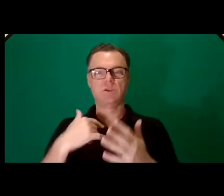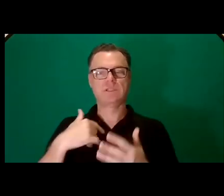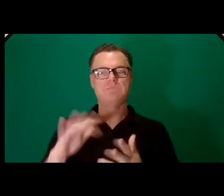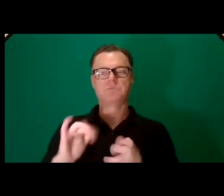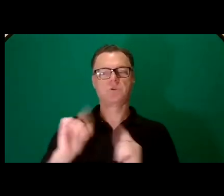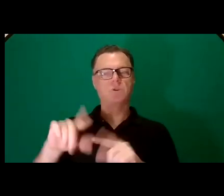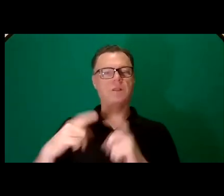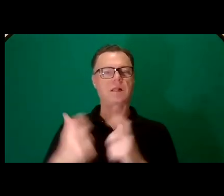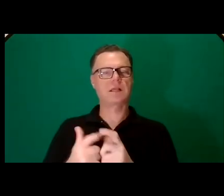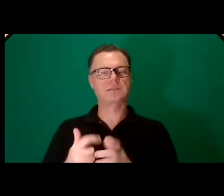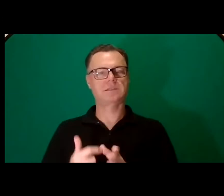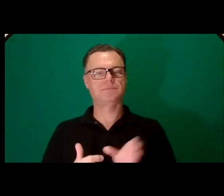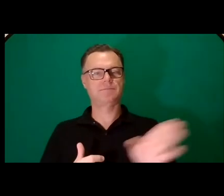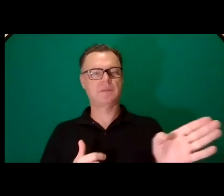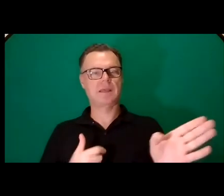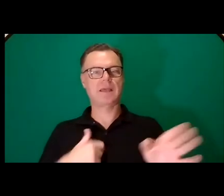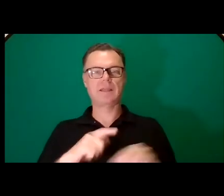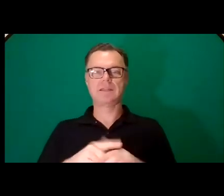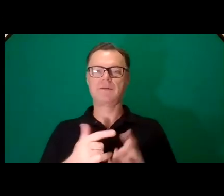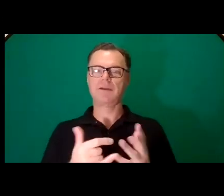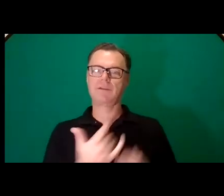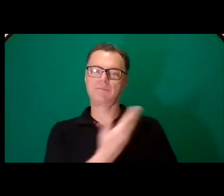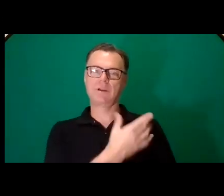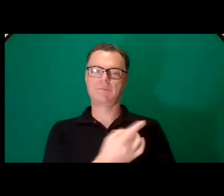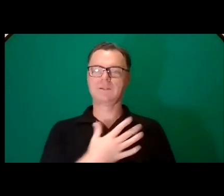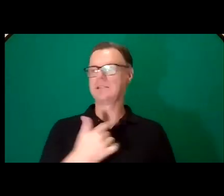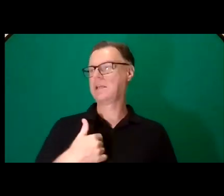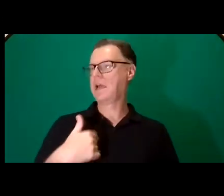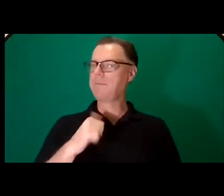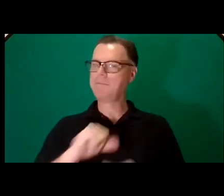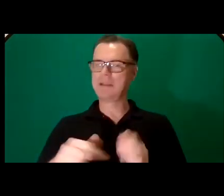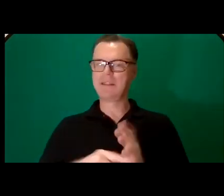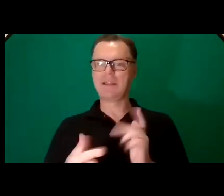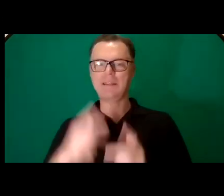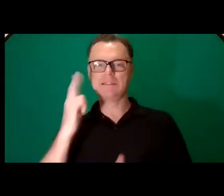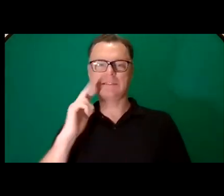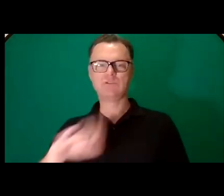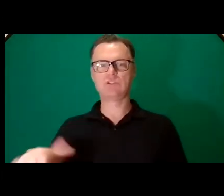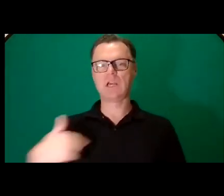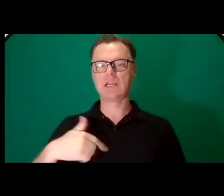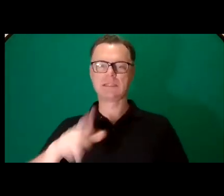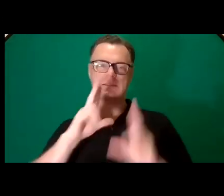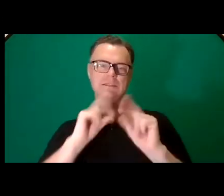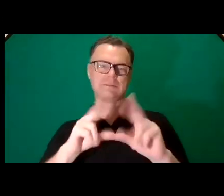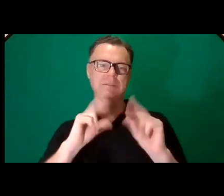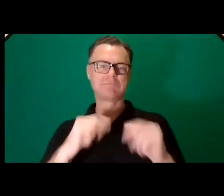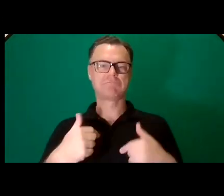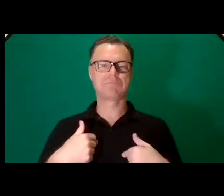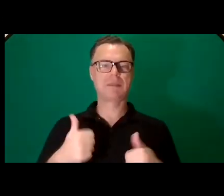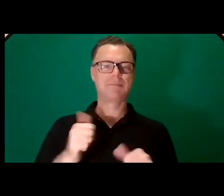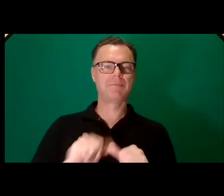and at that time I was really proud. I thought "I'm better than them. I can speak. I'm obviously